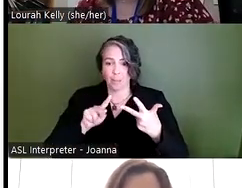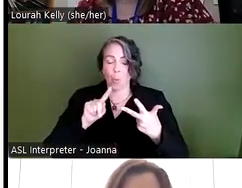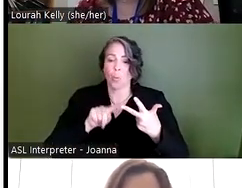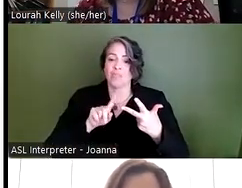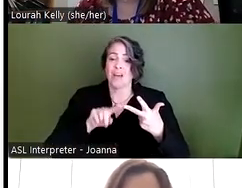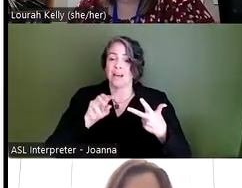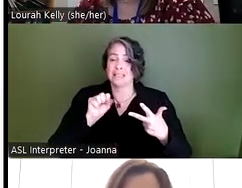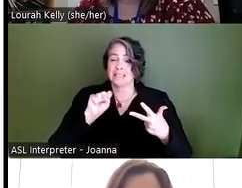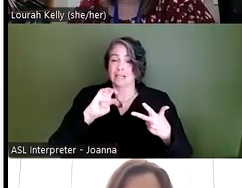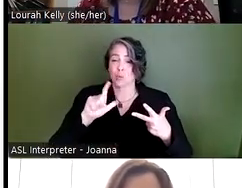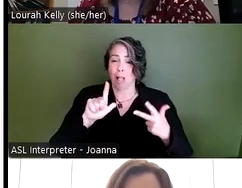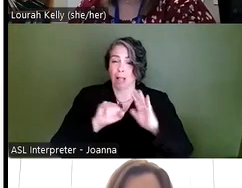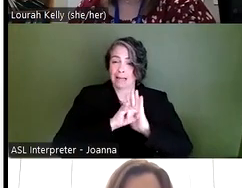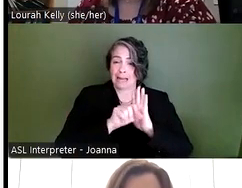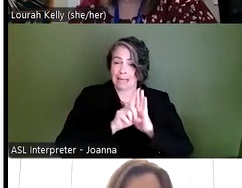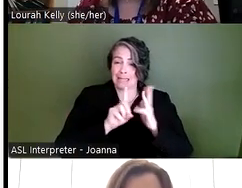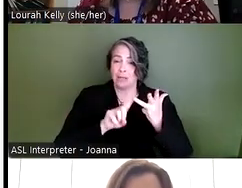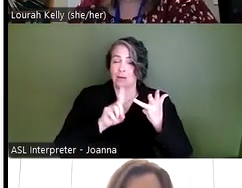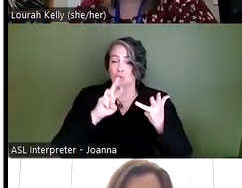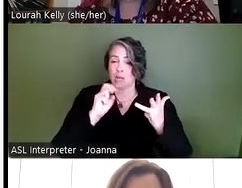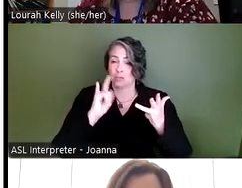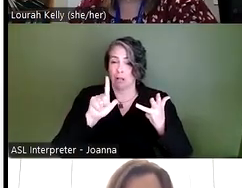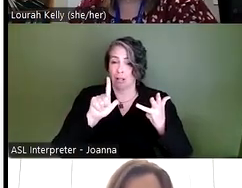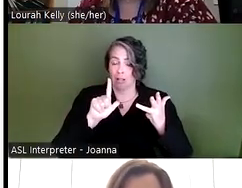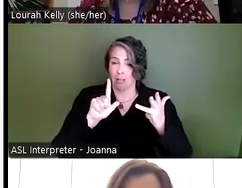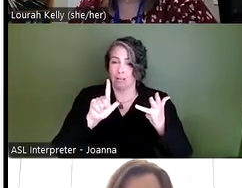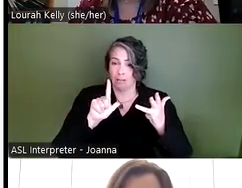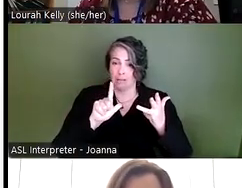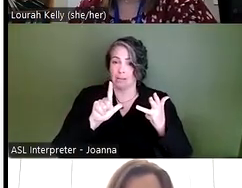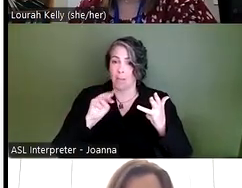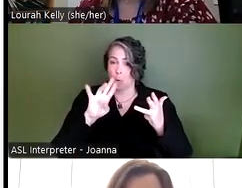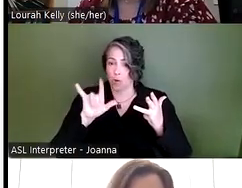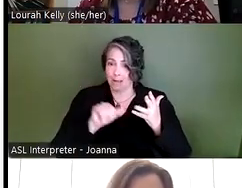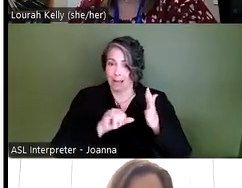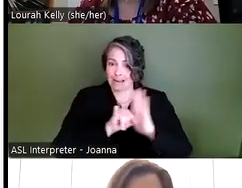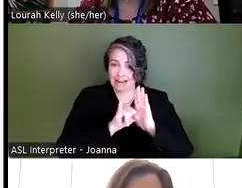racial and ethnic identities. So especially to people who are Black, indigenous people of color,